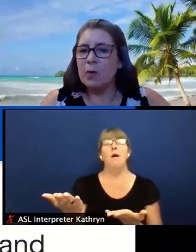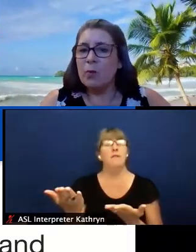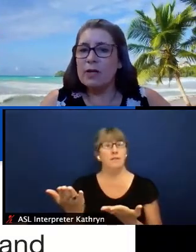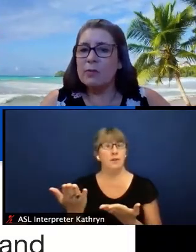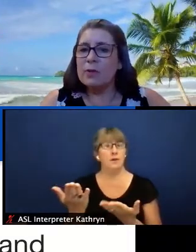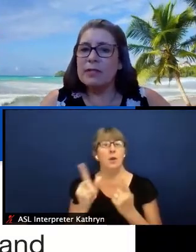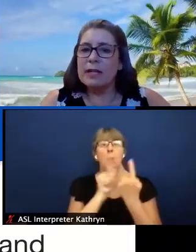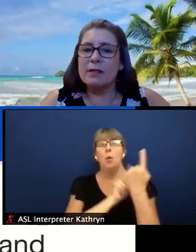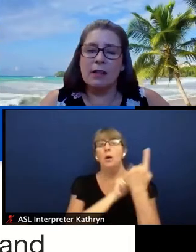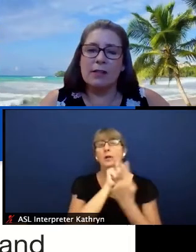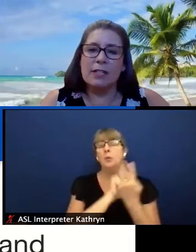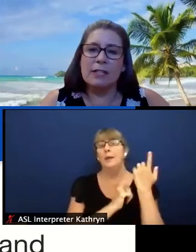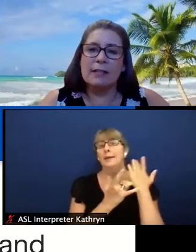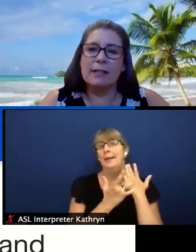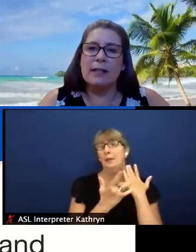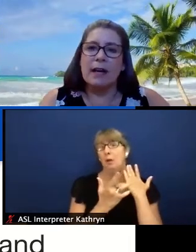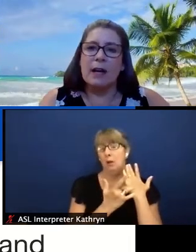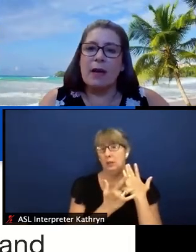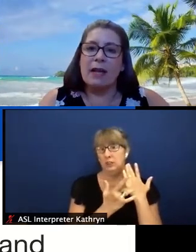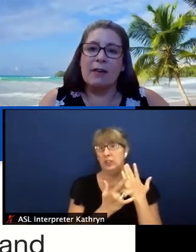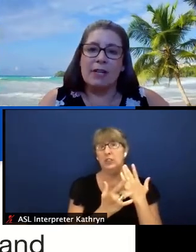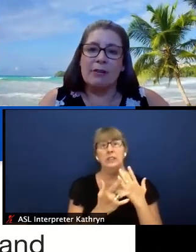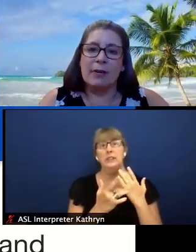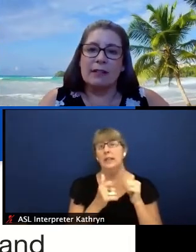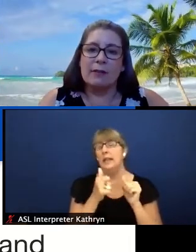One-to-One technologies, at every grade level.